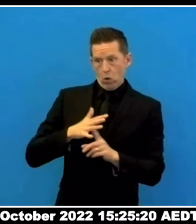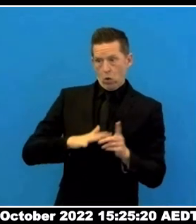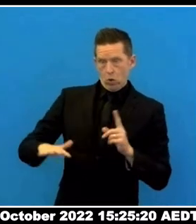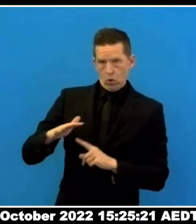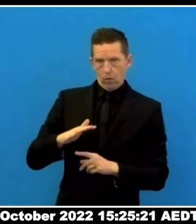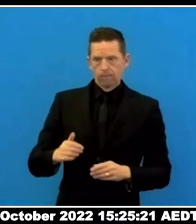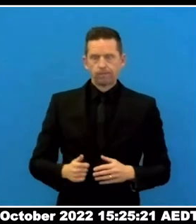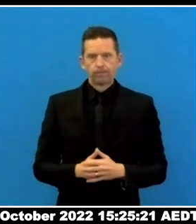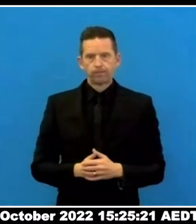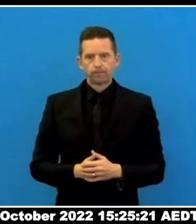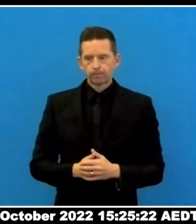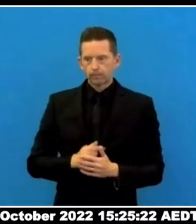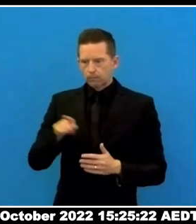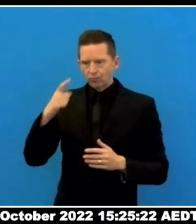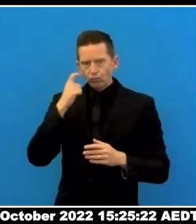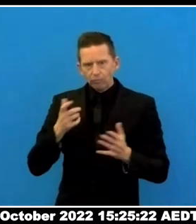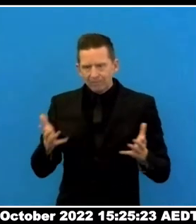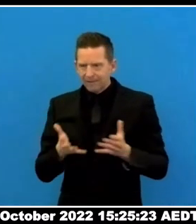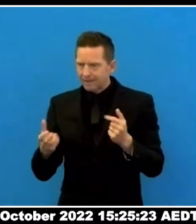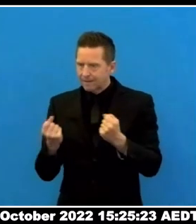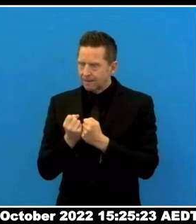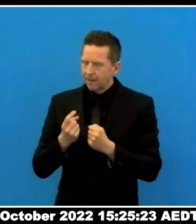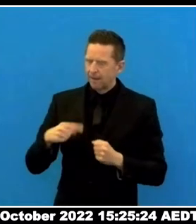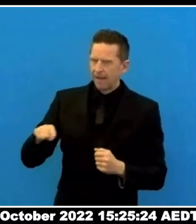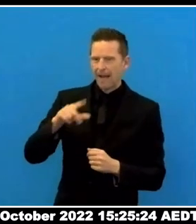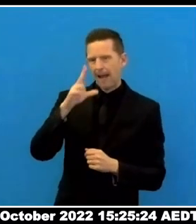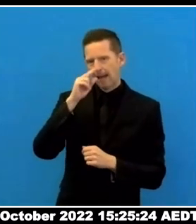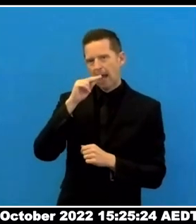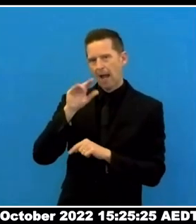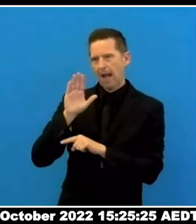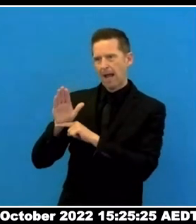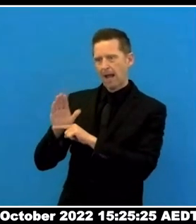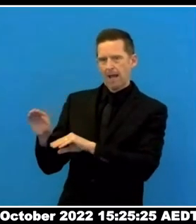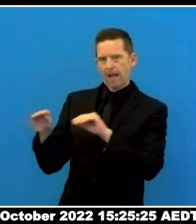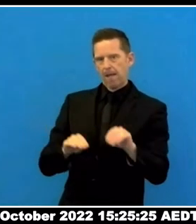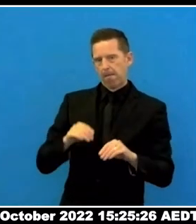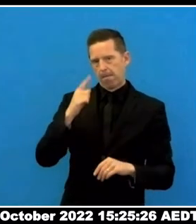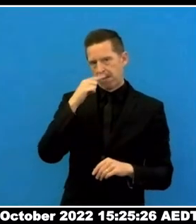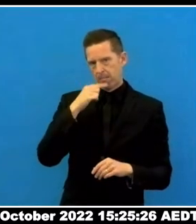assist the young generation like, the generation that are CaLD,